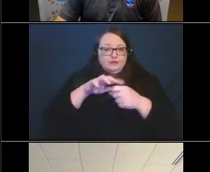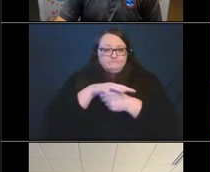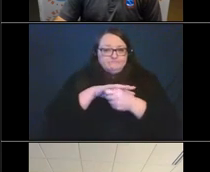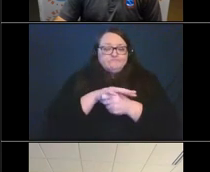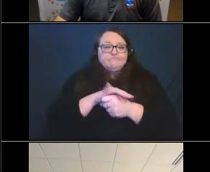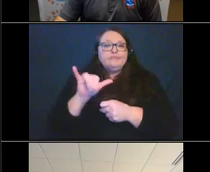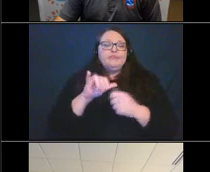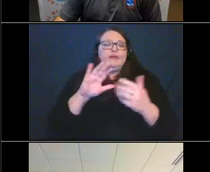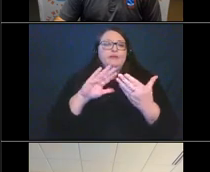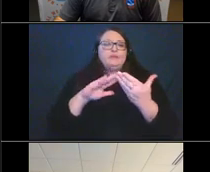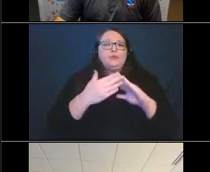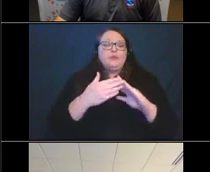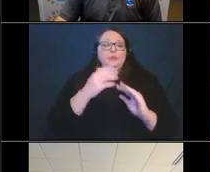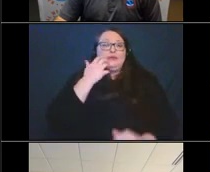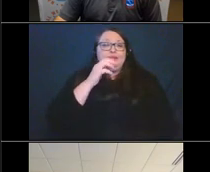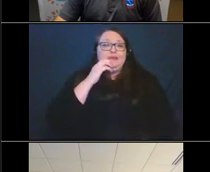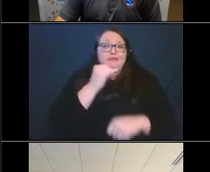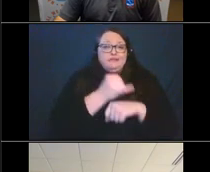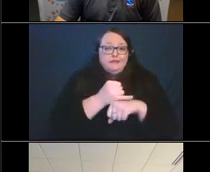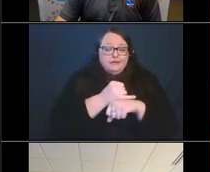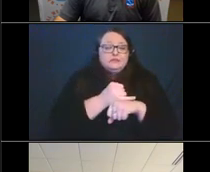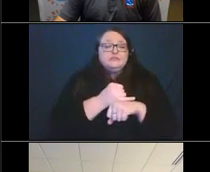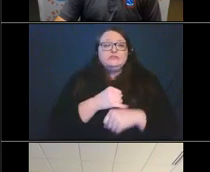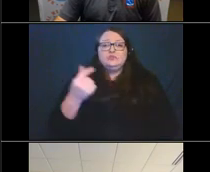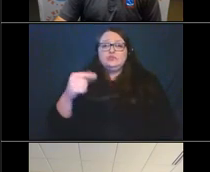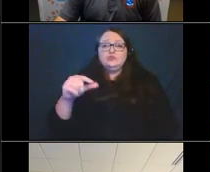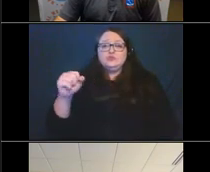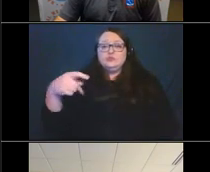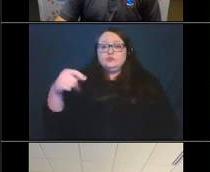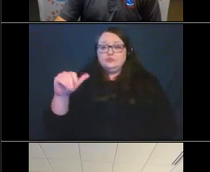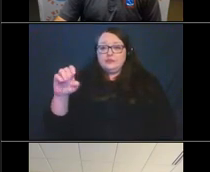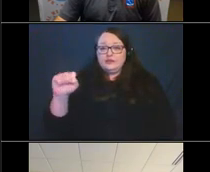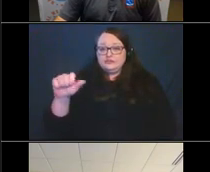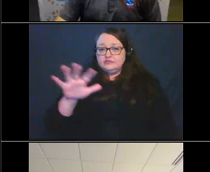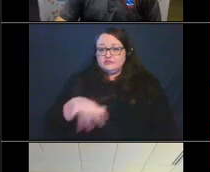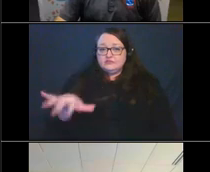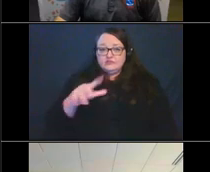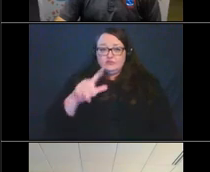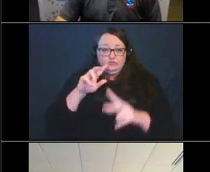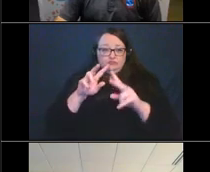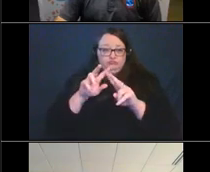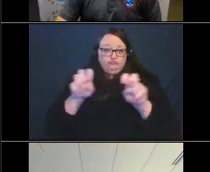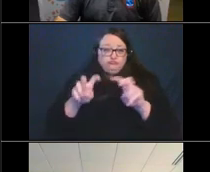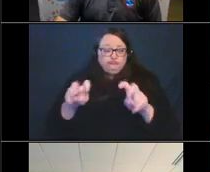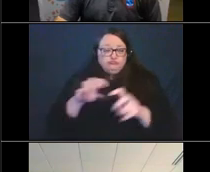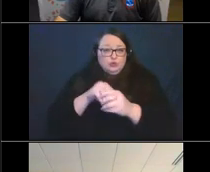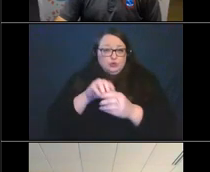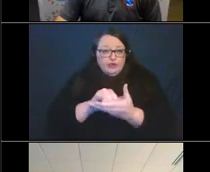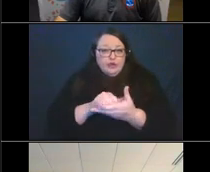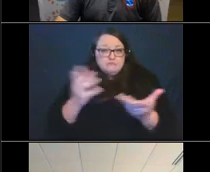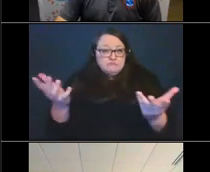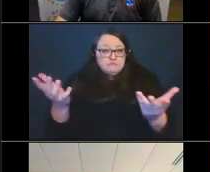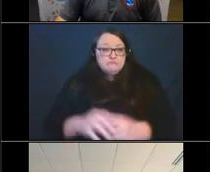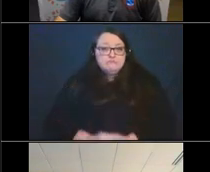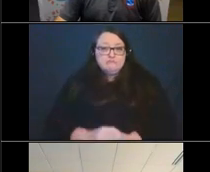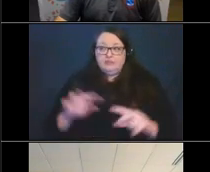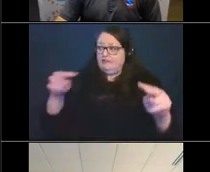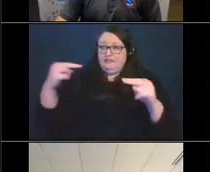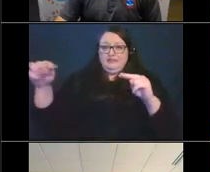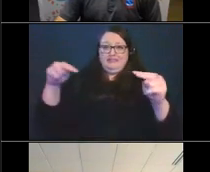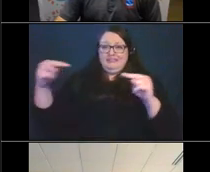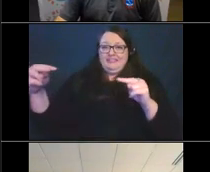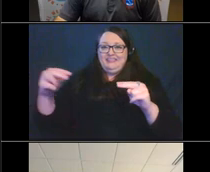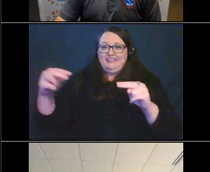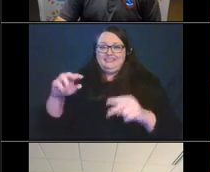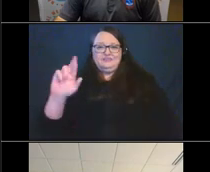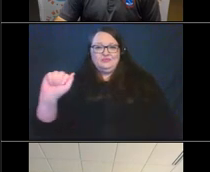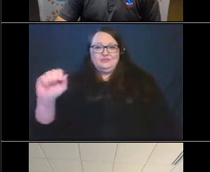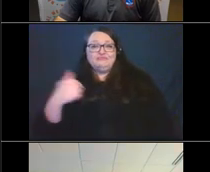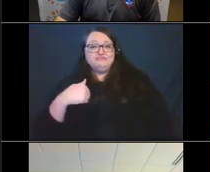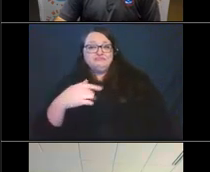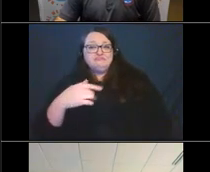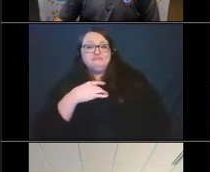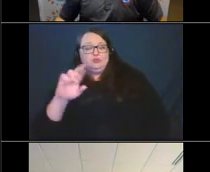heat islands, green spaces, etcetera. I can start Mike, so I guess like,